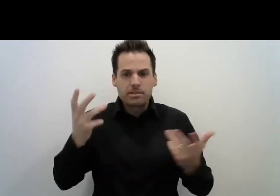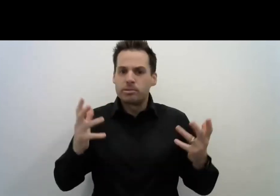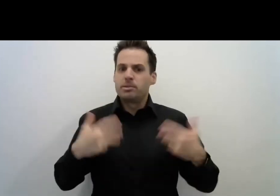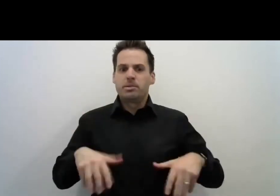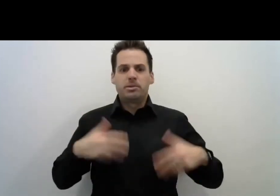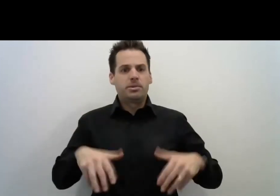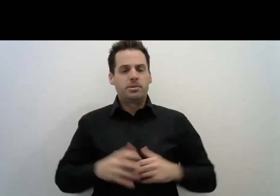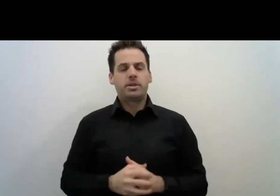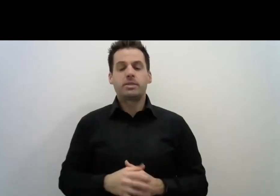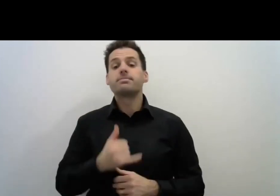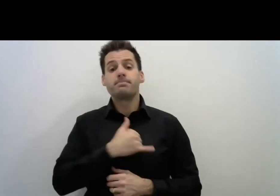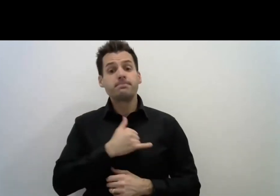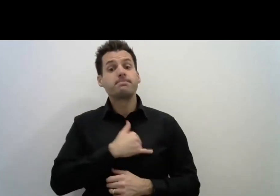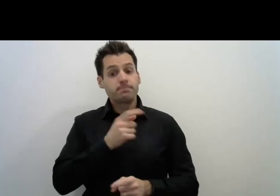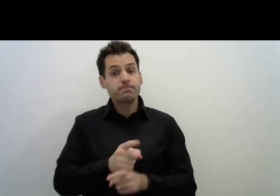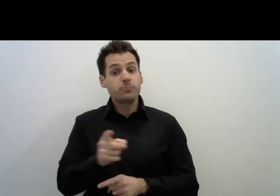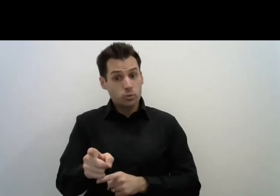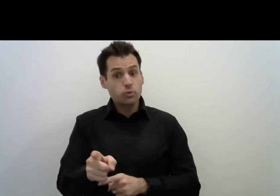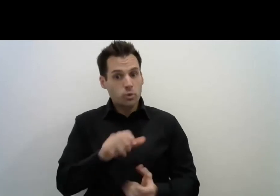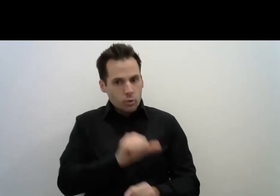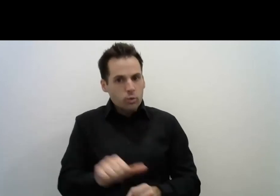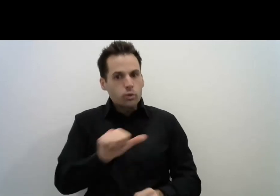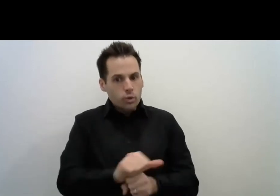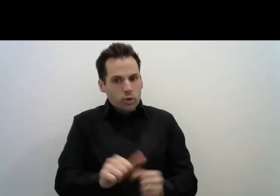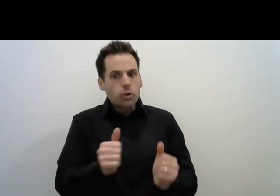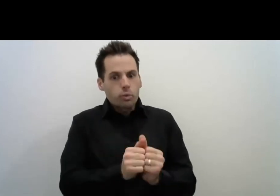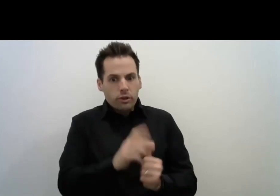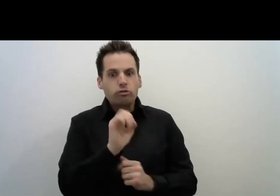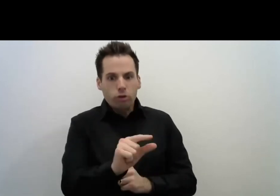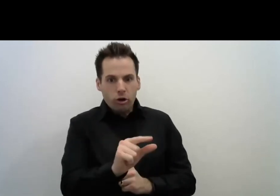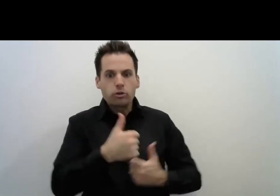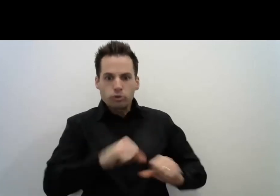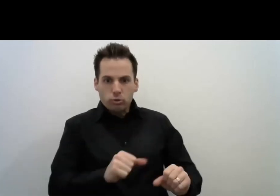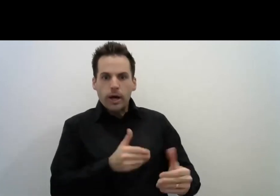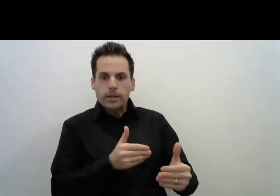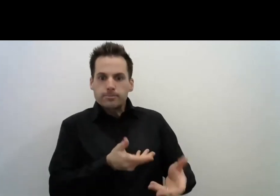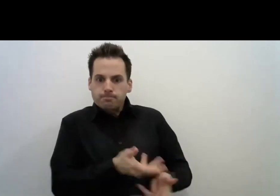are you working with a dog and learning you know maintaining that relationship suddenly you have to